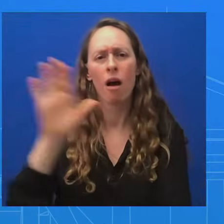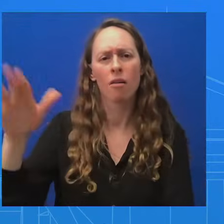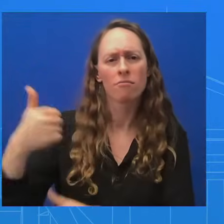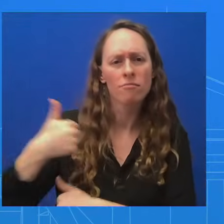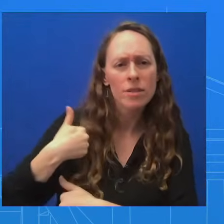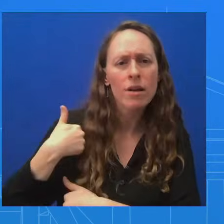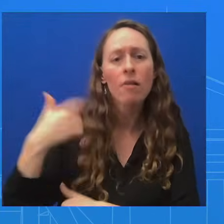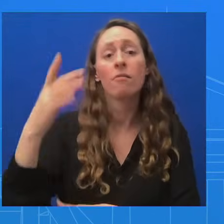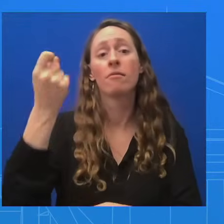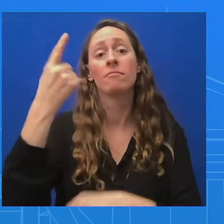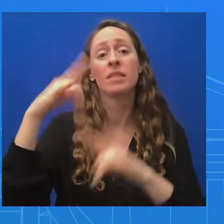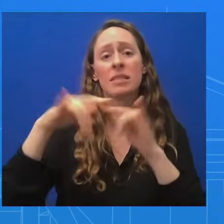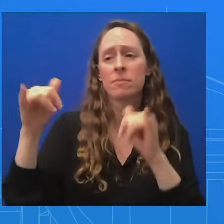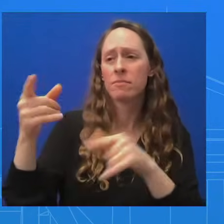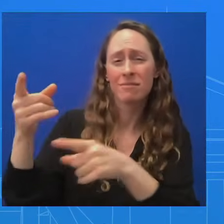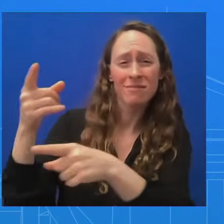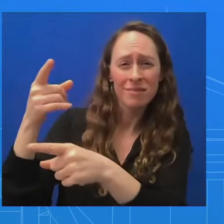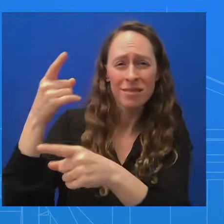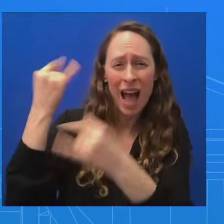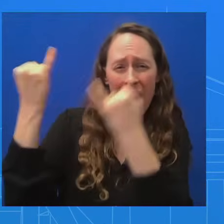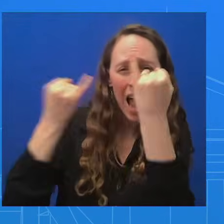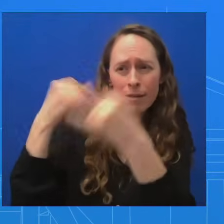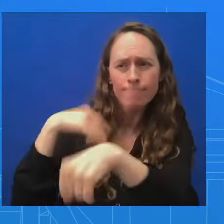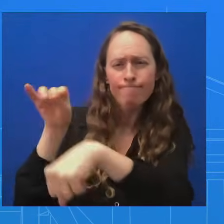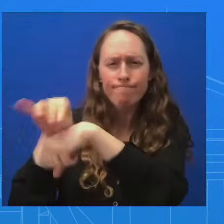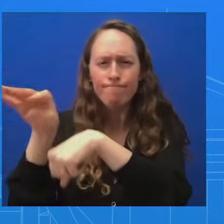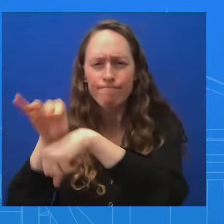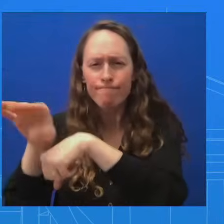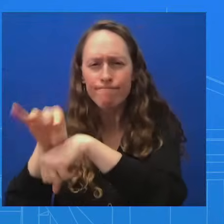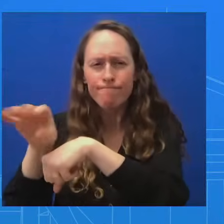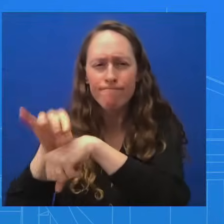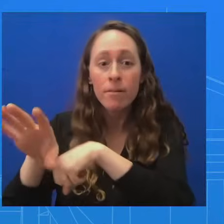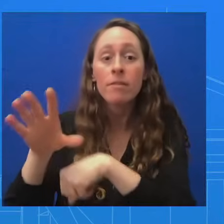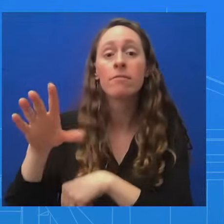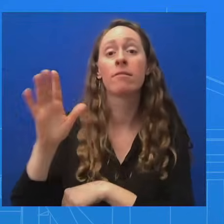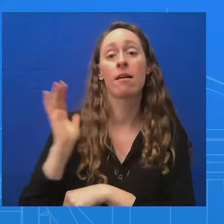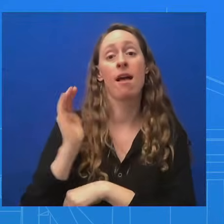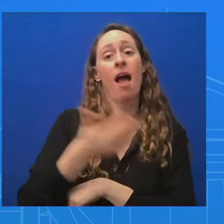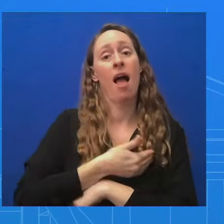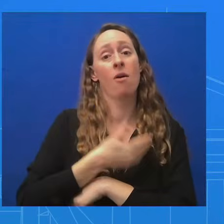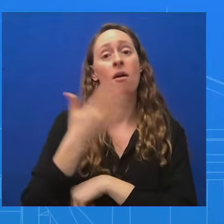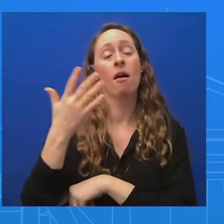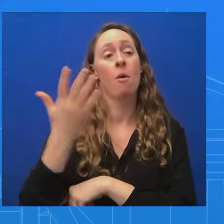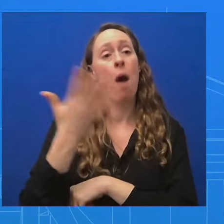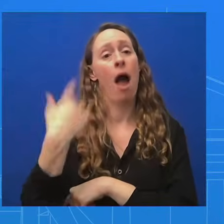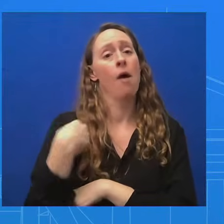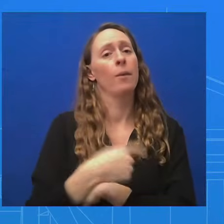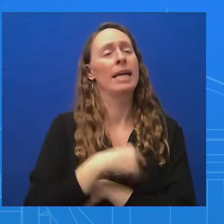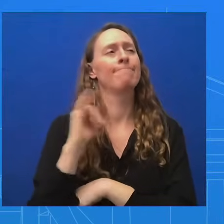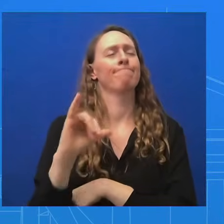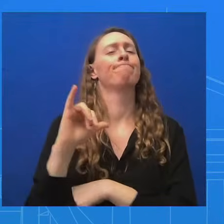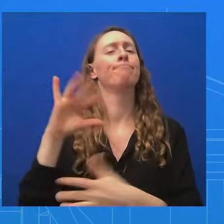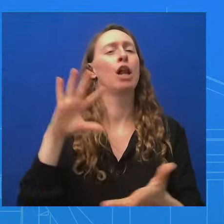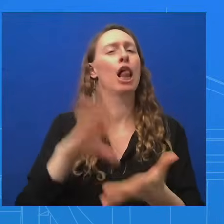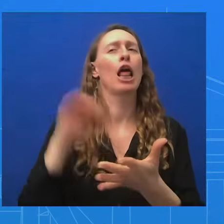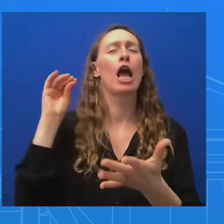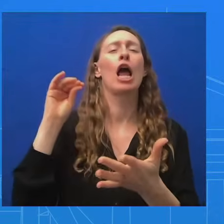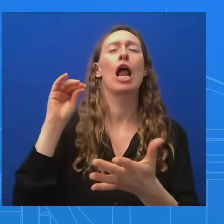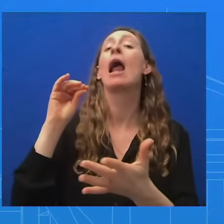in this kind of fighting has had results. They have changed the way they have conducted operations. In fact, they have already started a transition